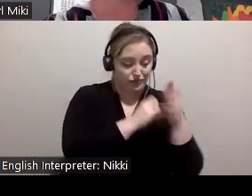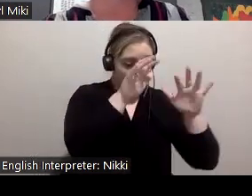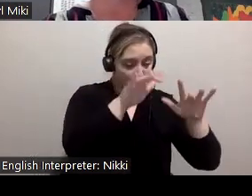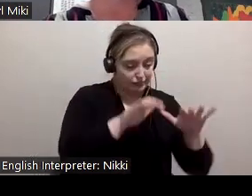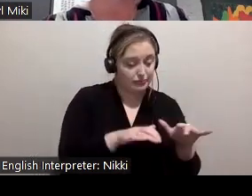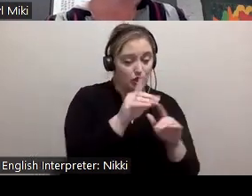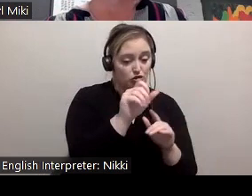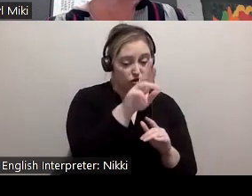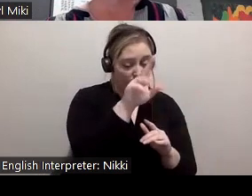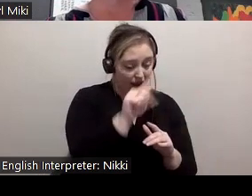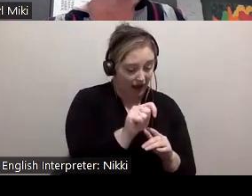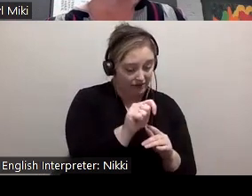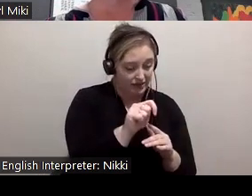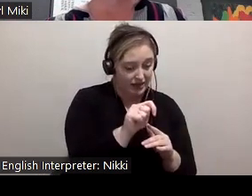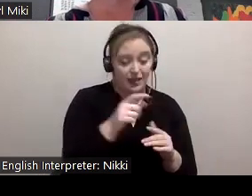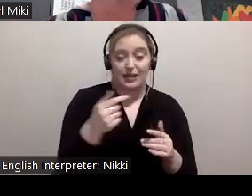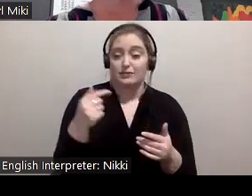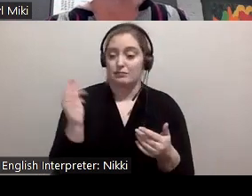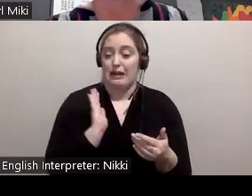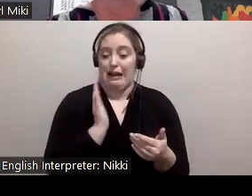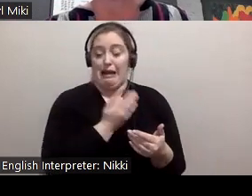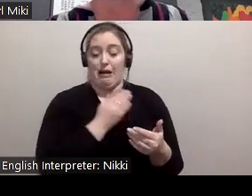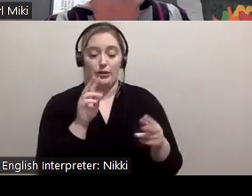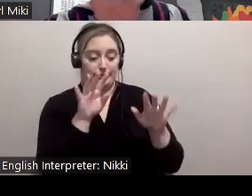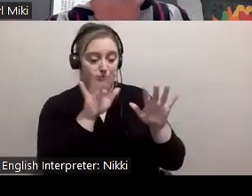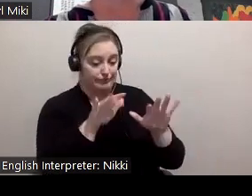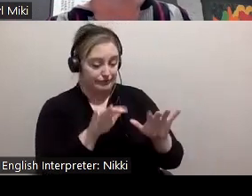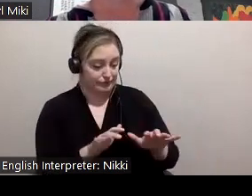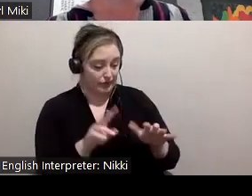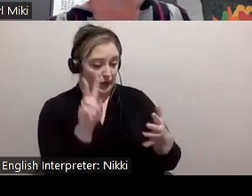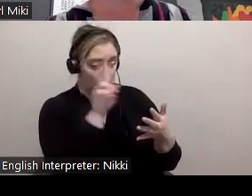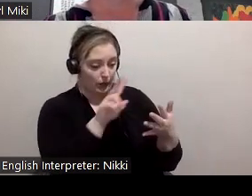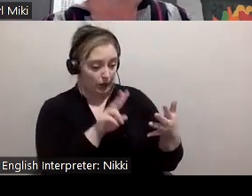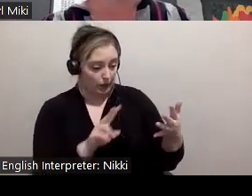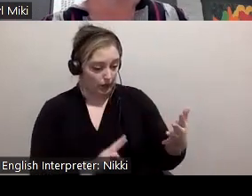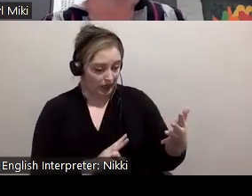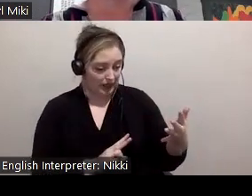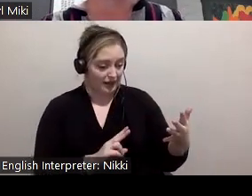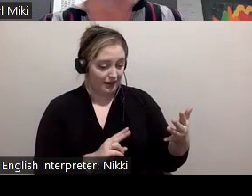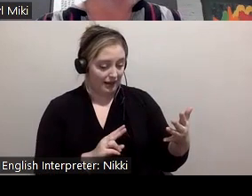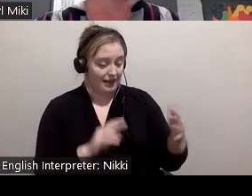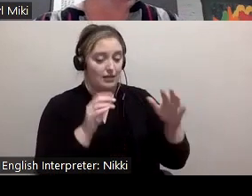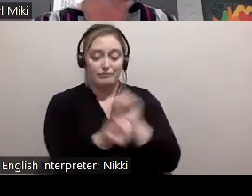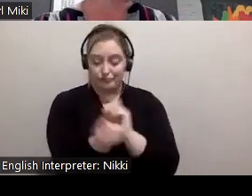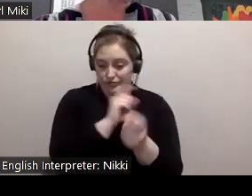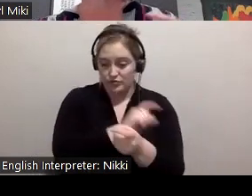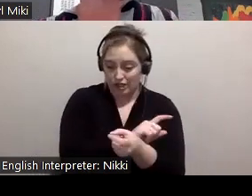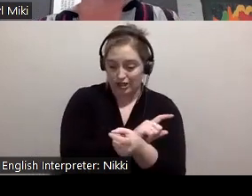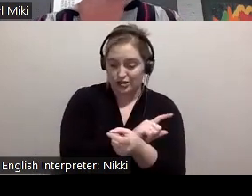grants tend to have better success rates at the assessment table. So I do strongly encourage you to take take